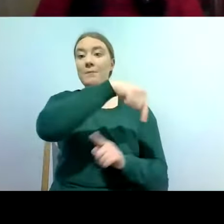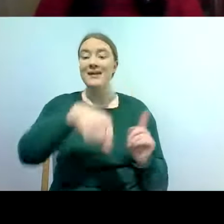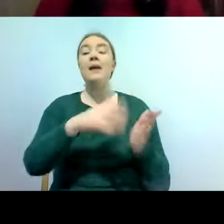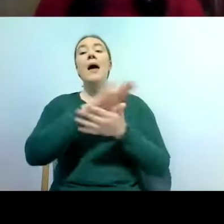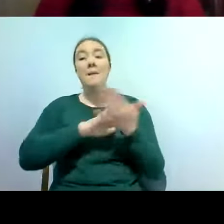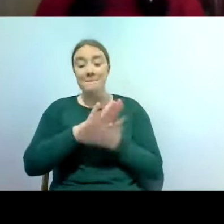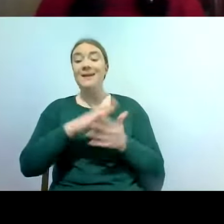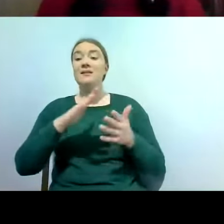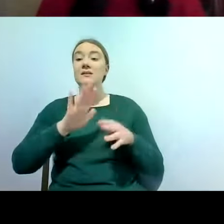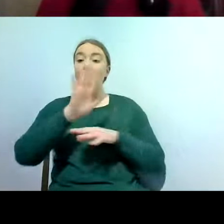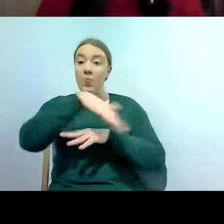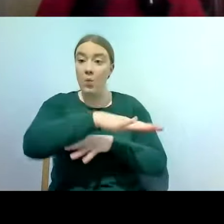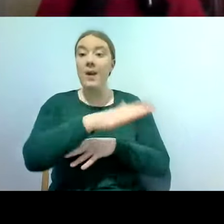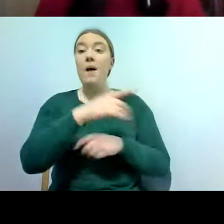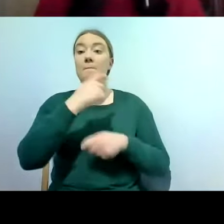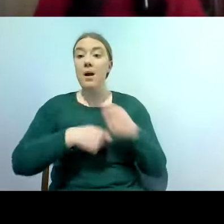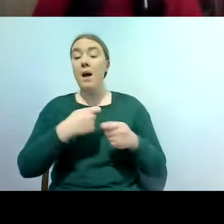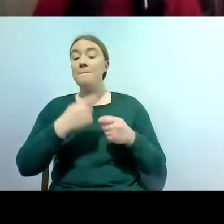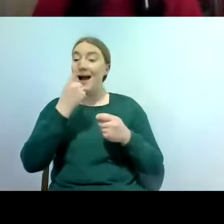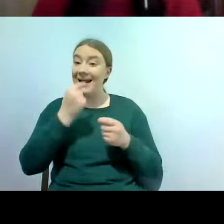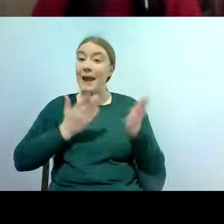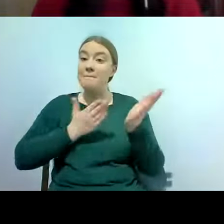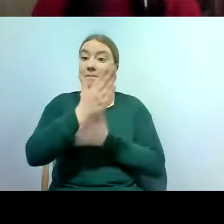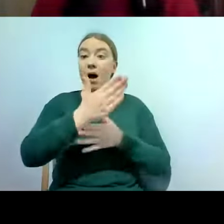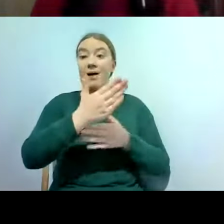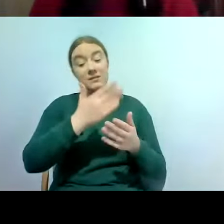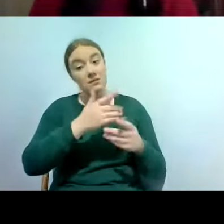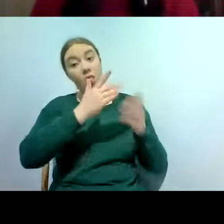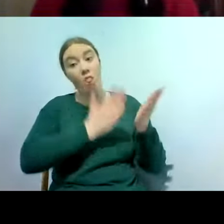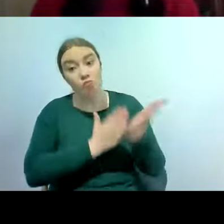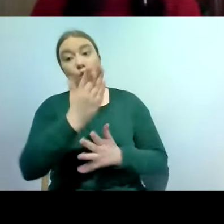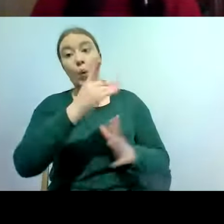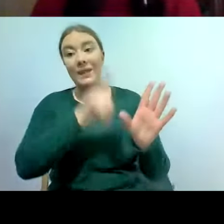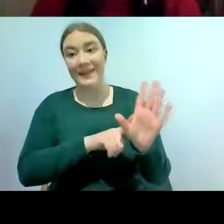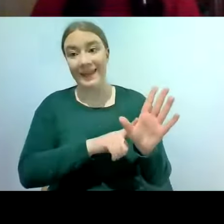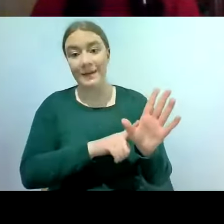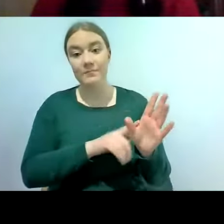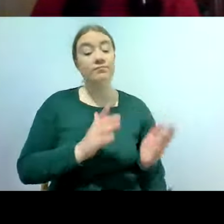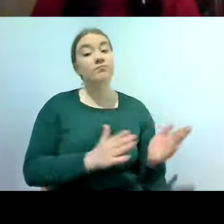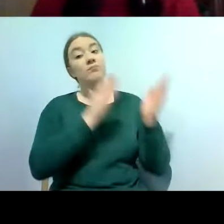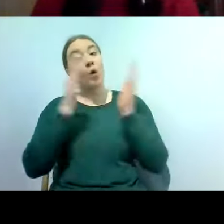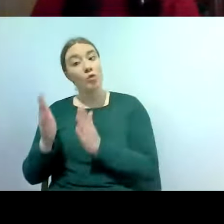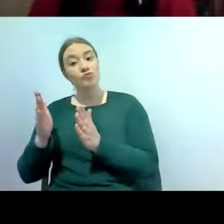those fish and then on the right we had a similar number of fish approach diglis wear